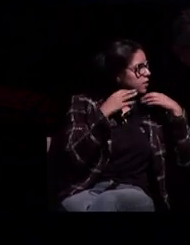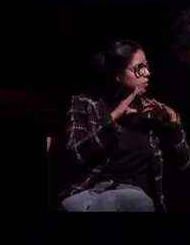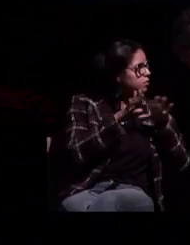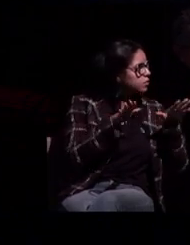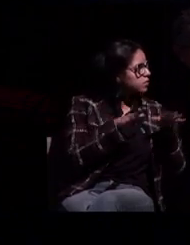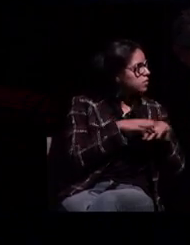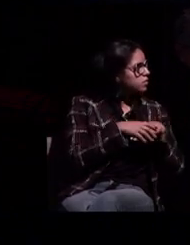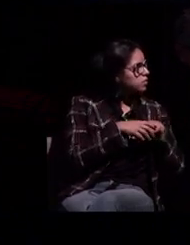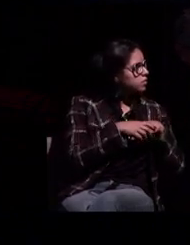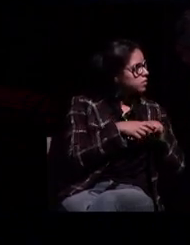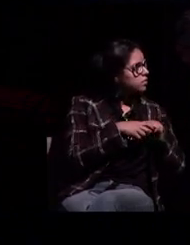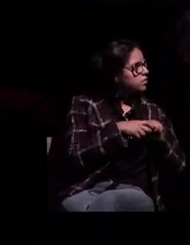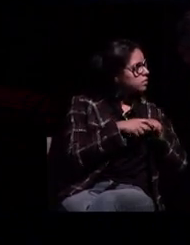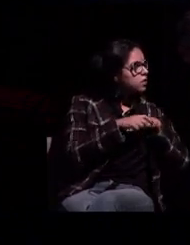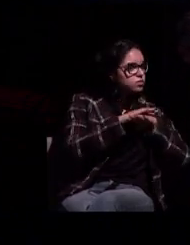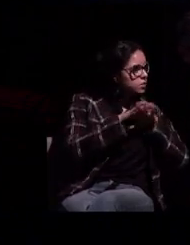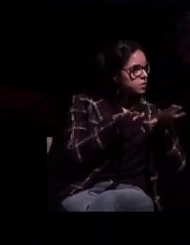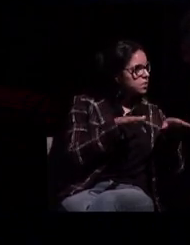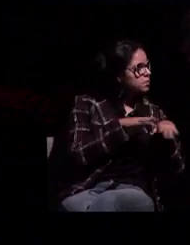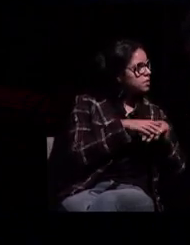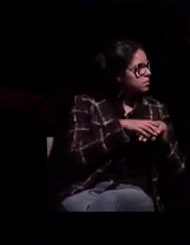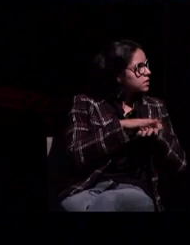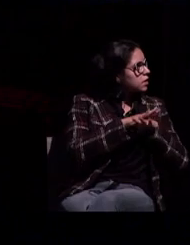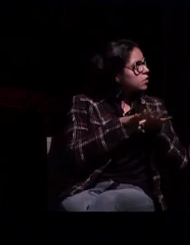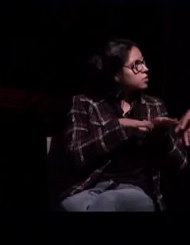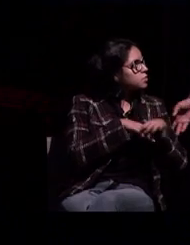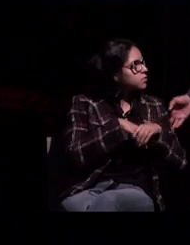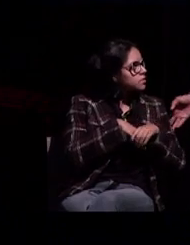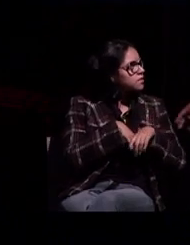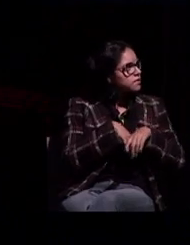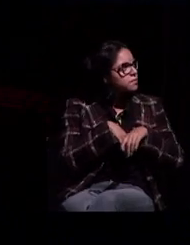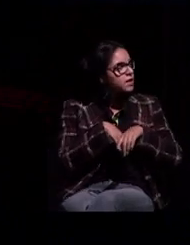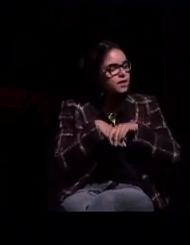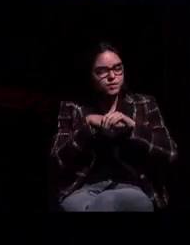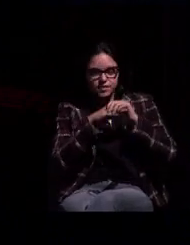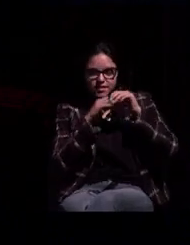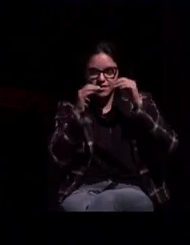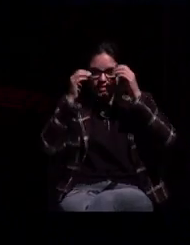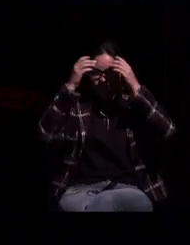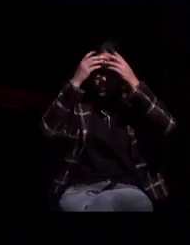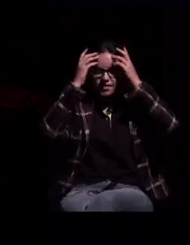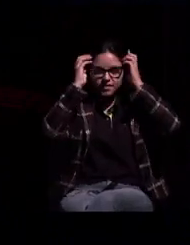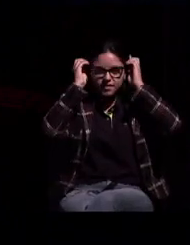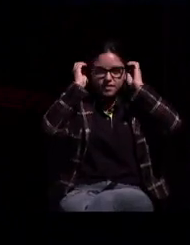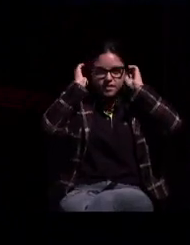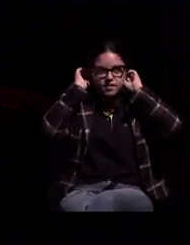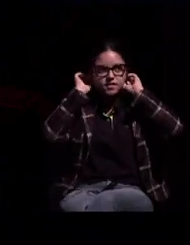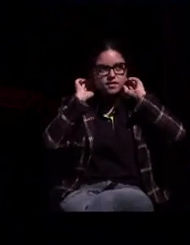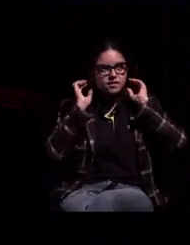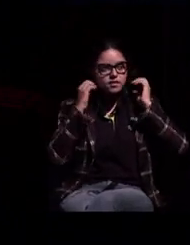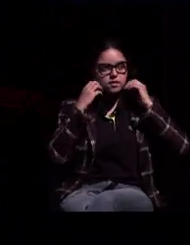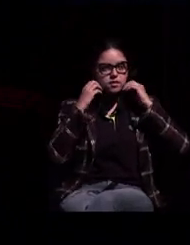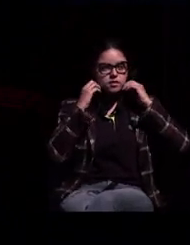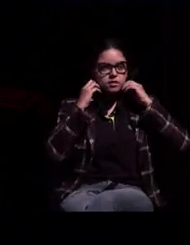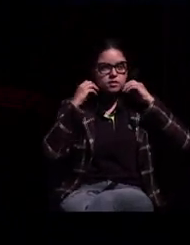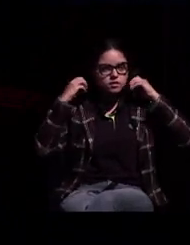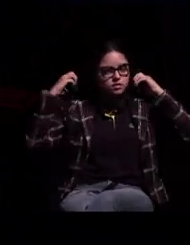in the demand for labor, they need to count on a flexible workforce. Another set of causes has to do with